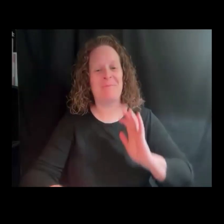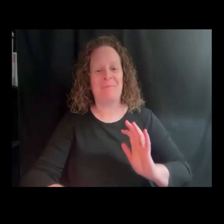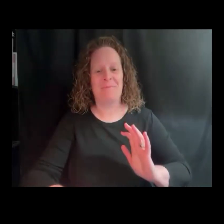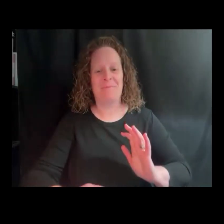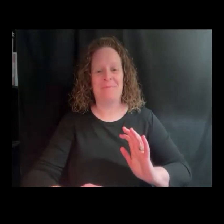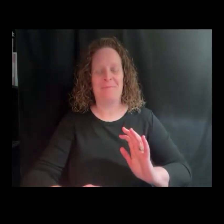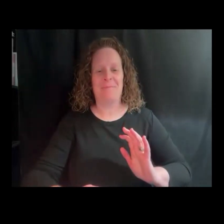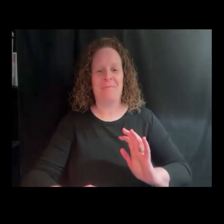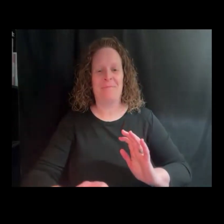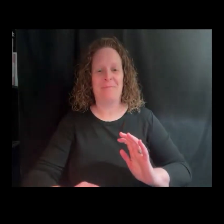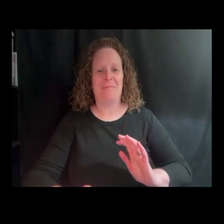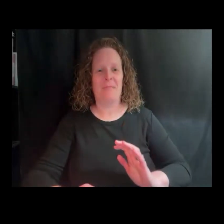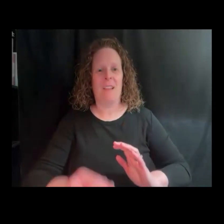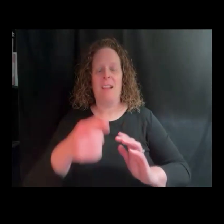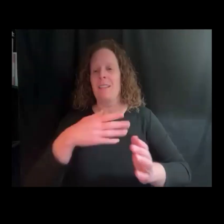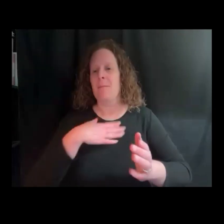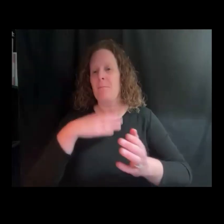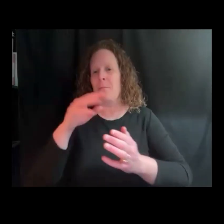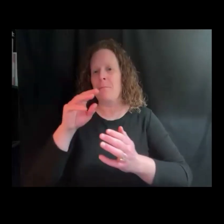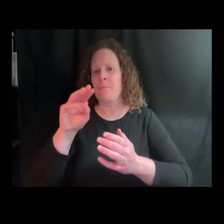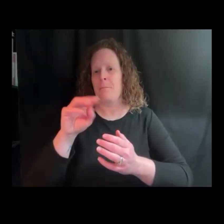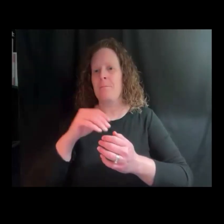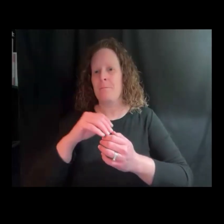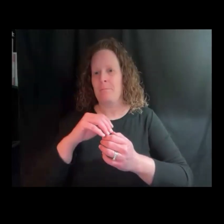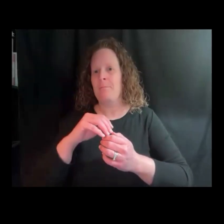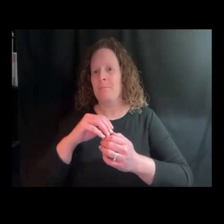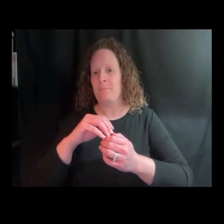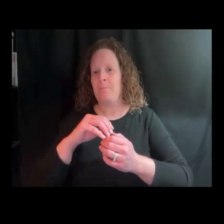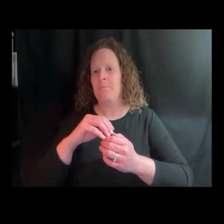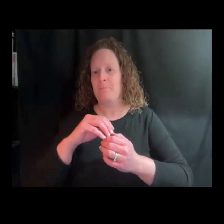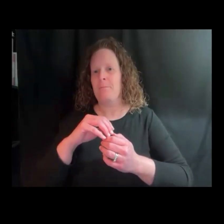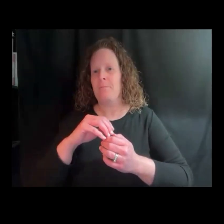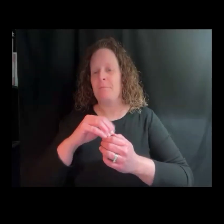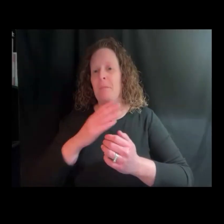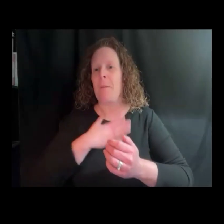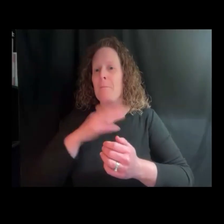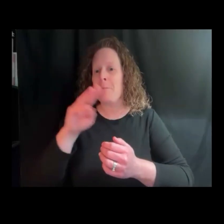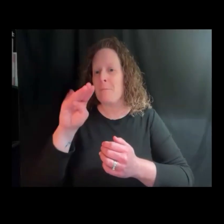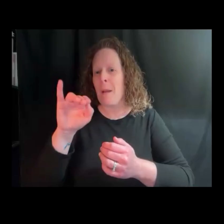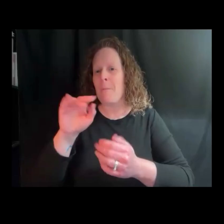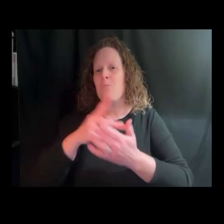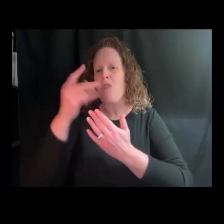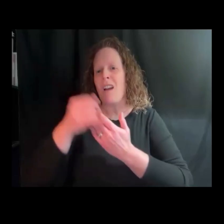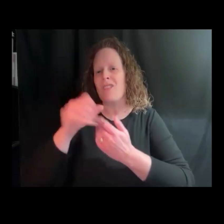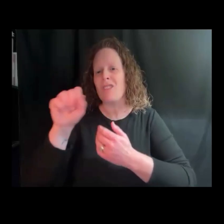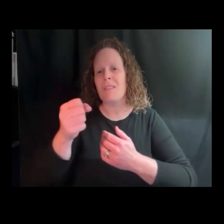to have you come in and we can then speak to each other in sign.